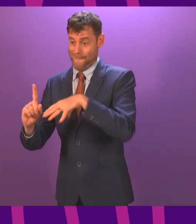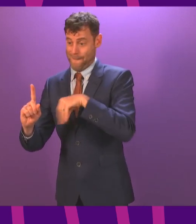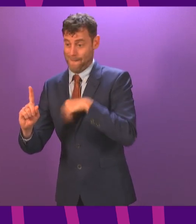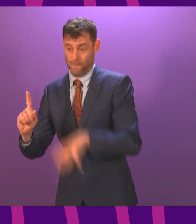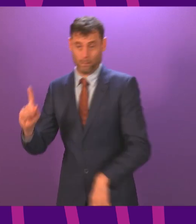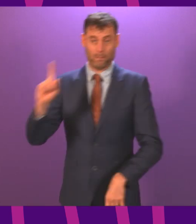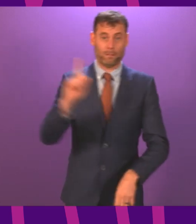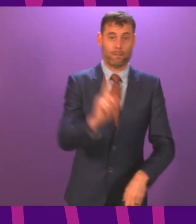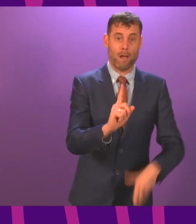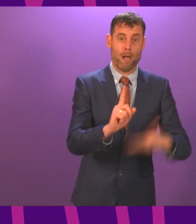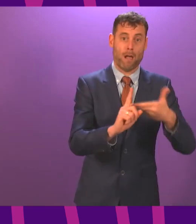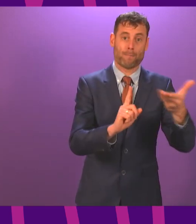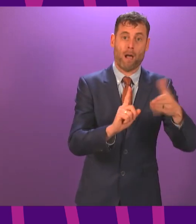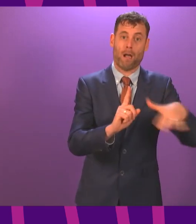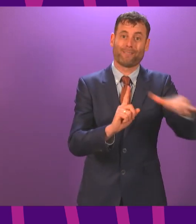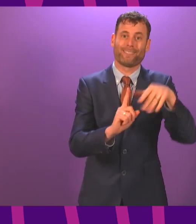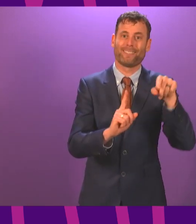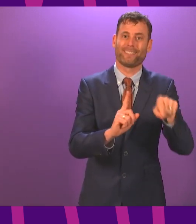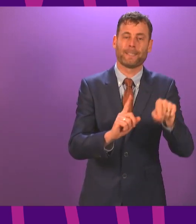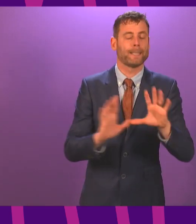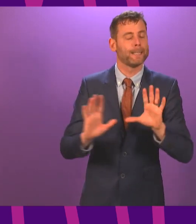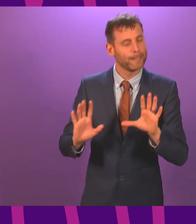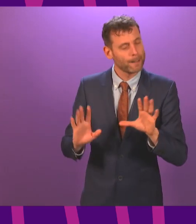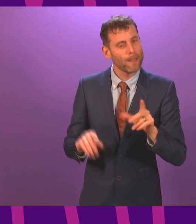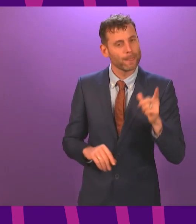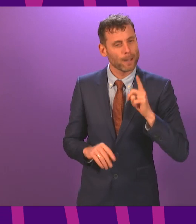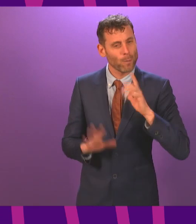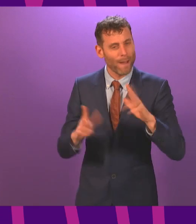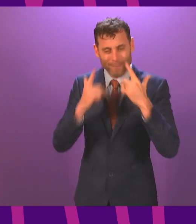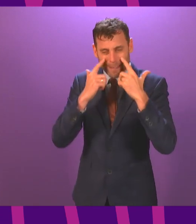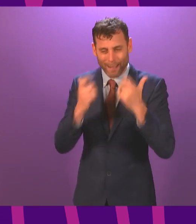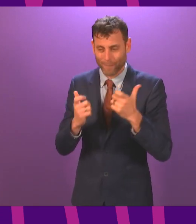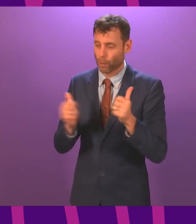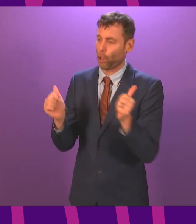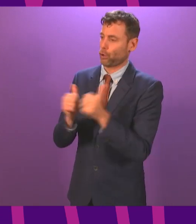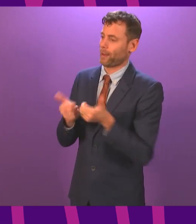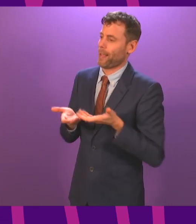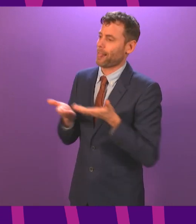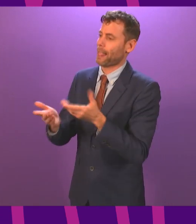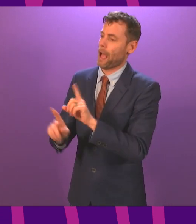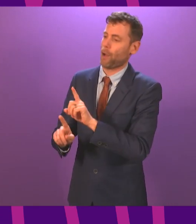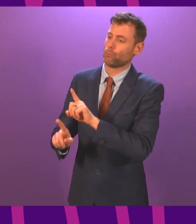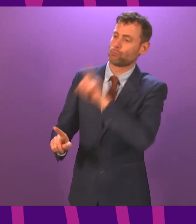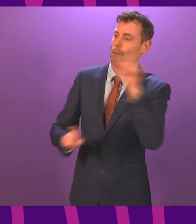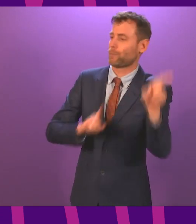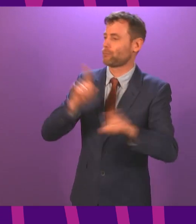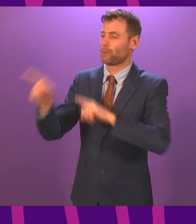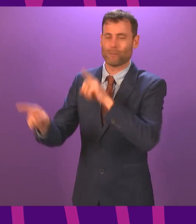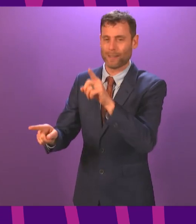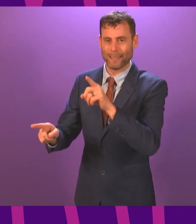the risk of needing to have nationwide restrictions. Those are important issues that we must think through carefully to get them as right as